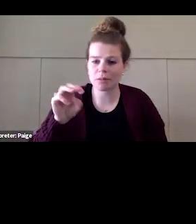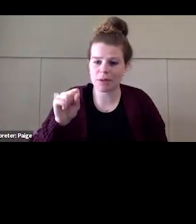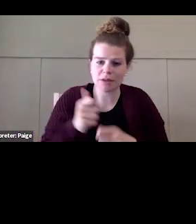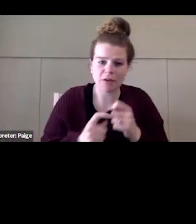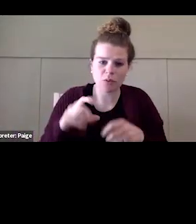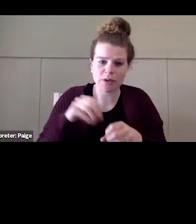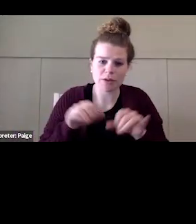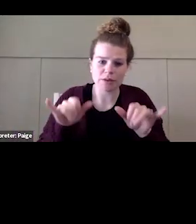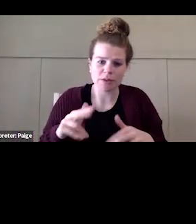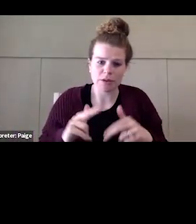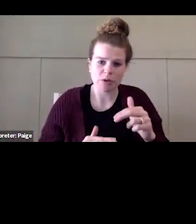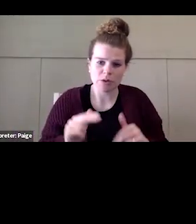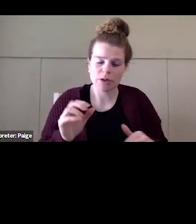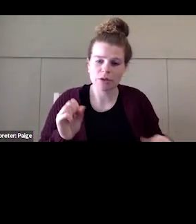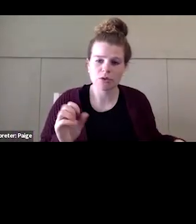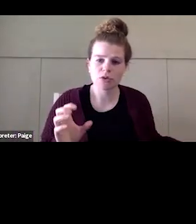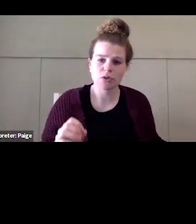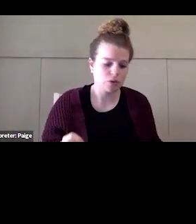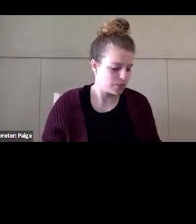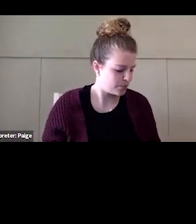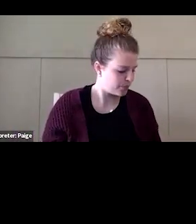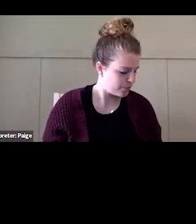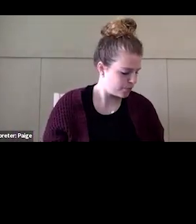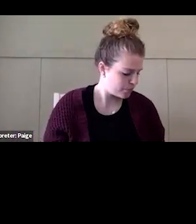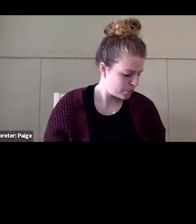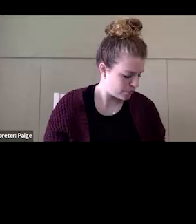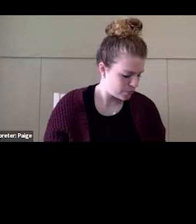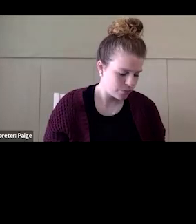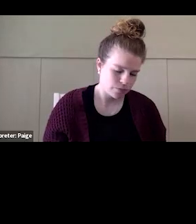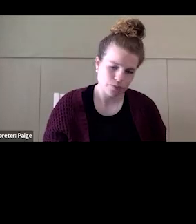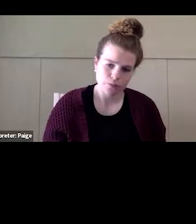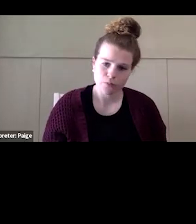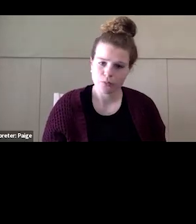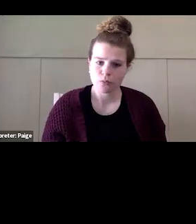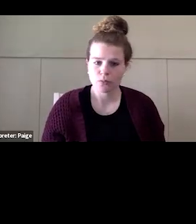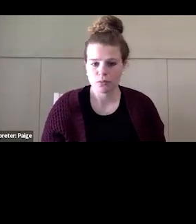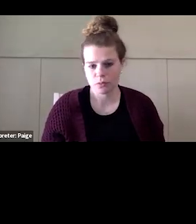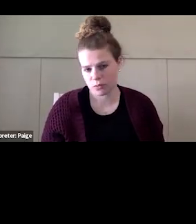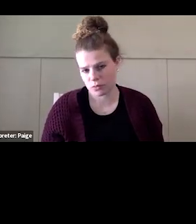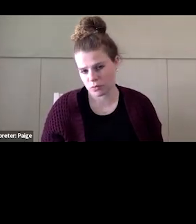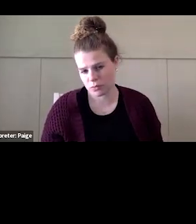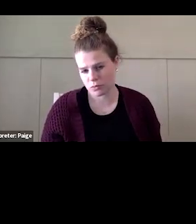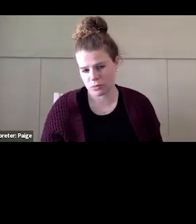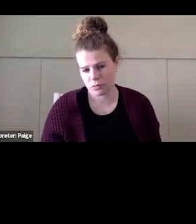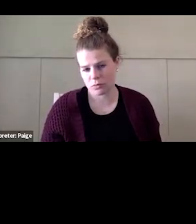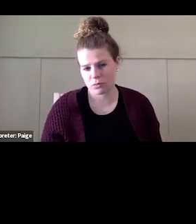And so once it gets to the dispatcher because they have flagged the call for STAR,